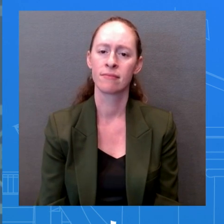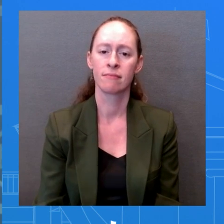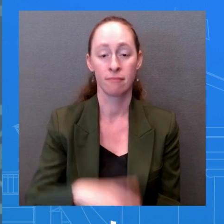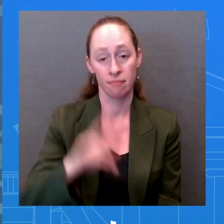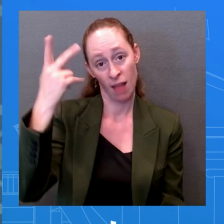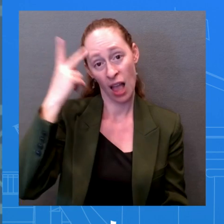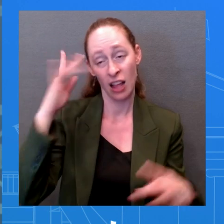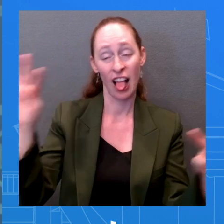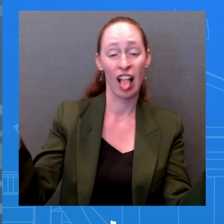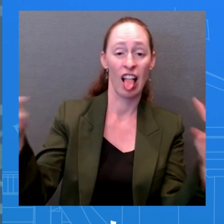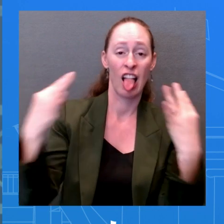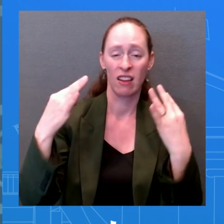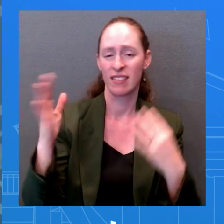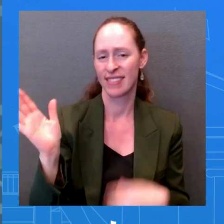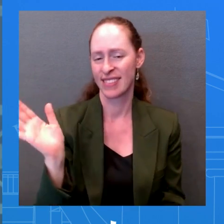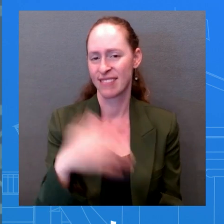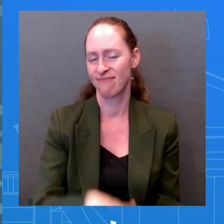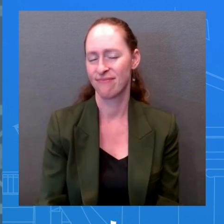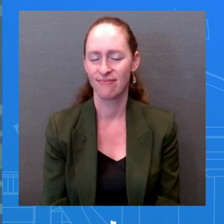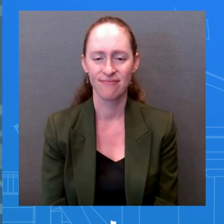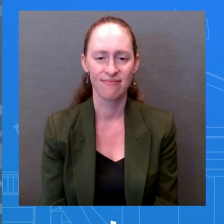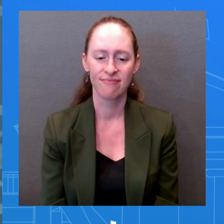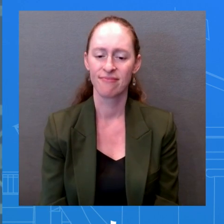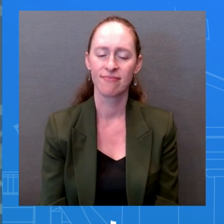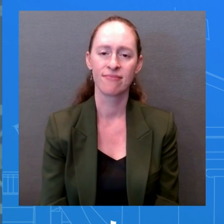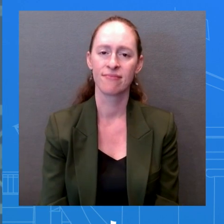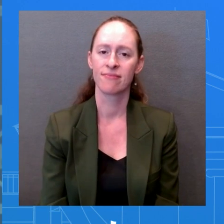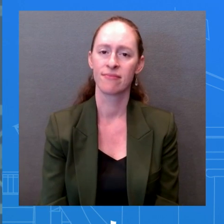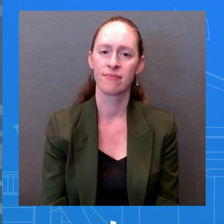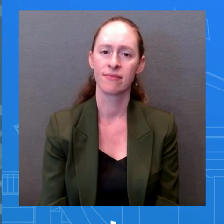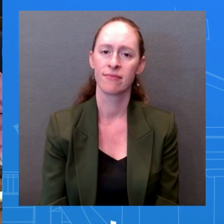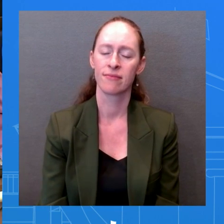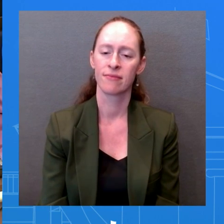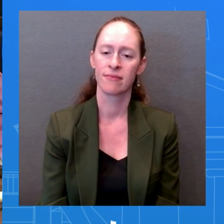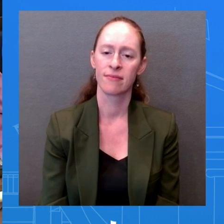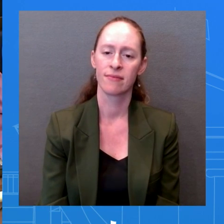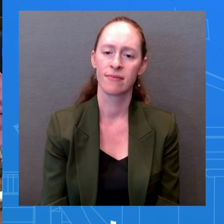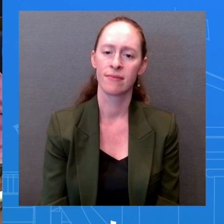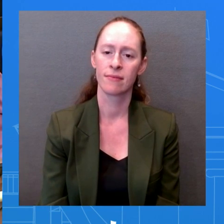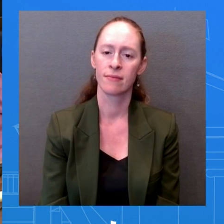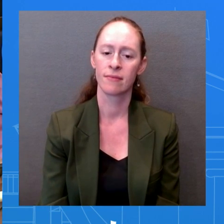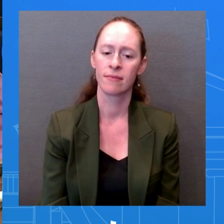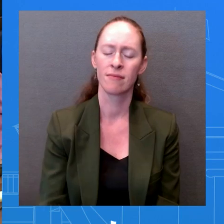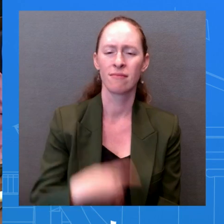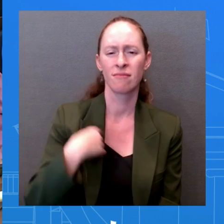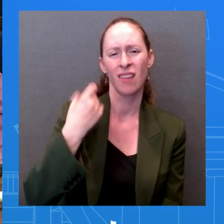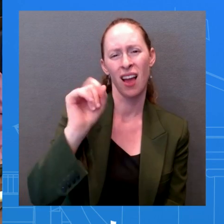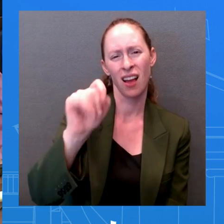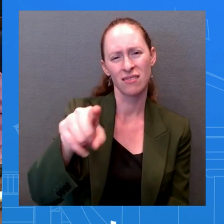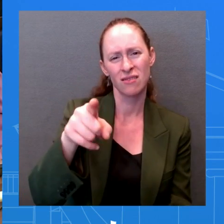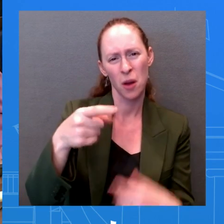The Press: On the situation along the border: Crossings are up. Drownings along the border are increasing. We've been to one town recently